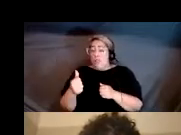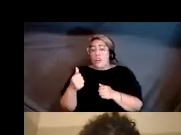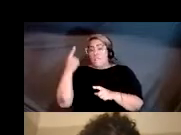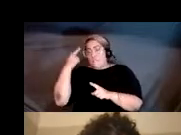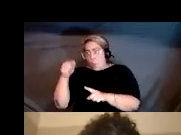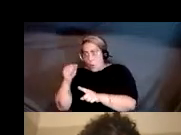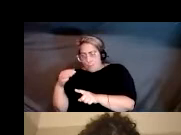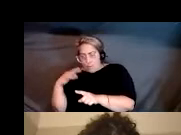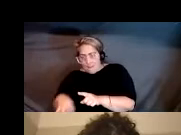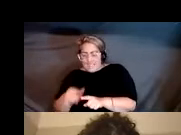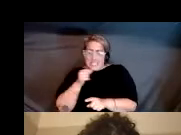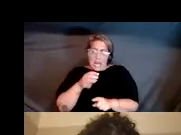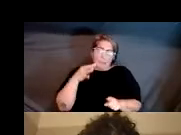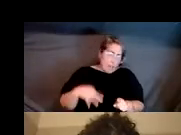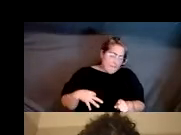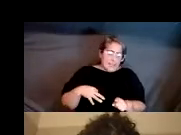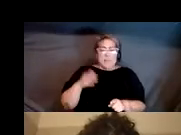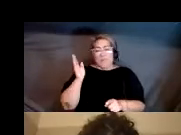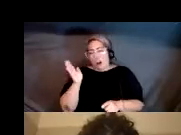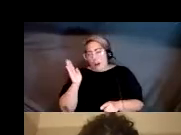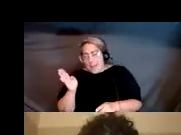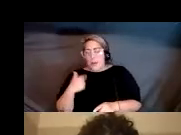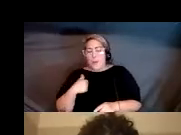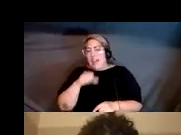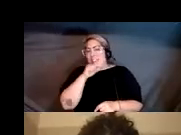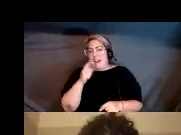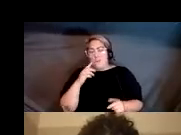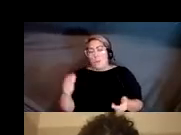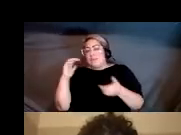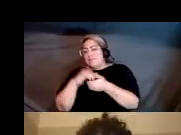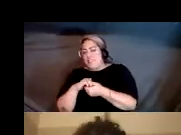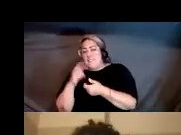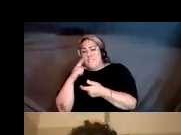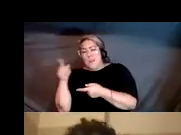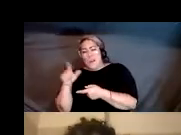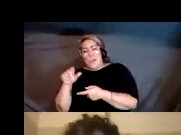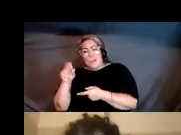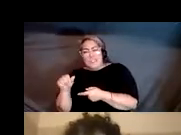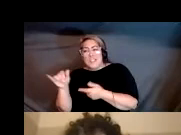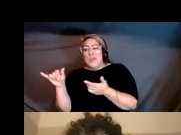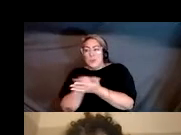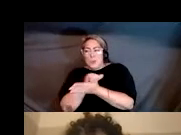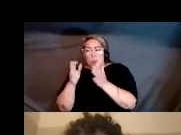hook up with Lucy. We make great friends